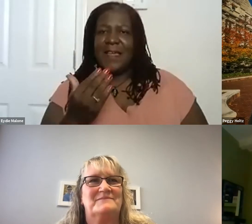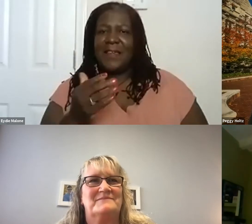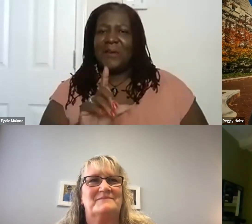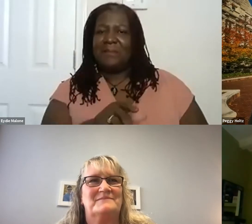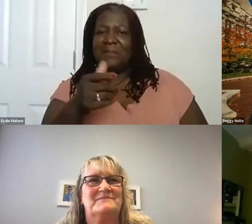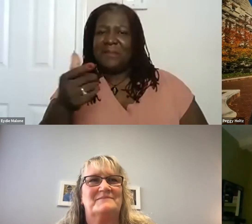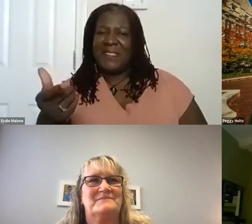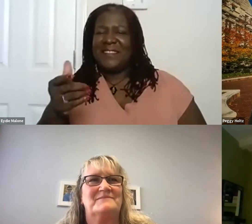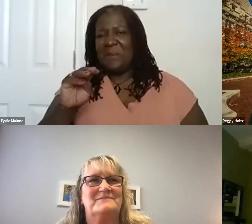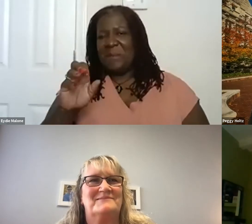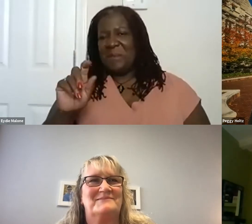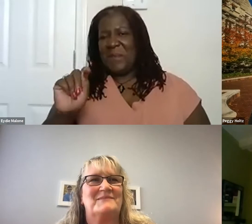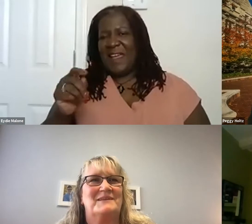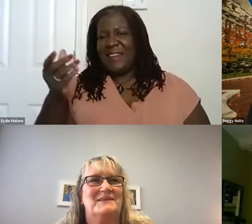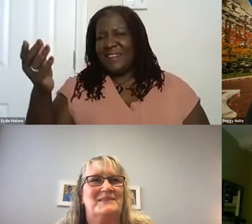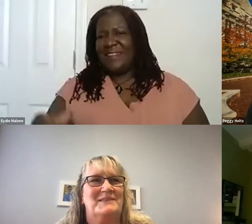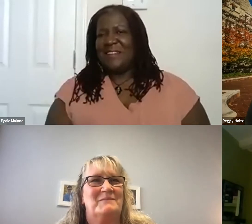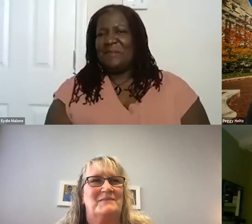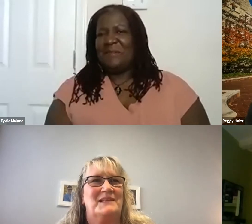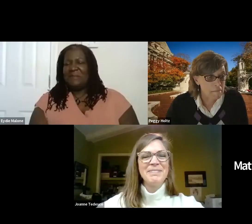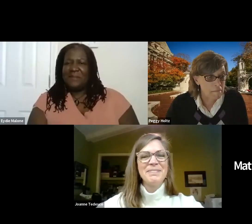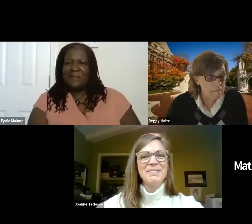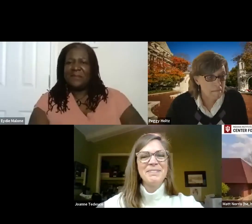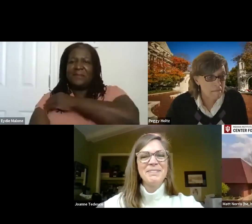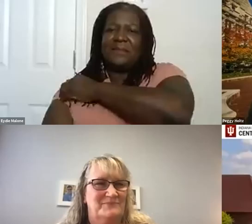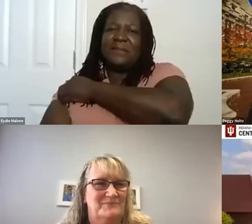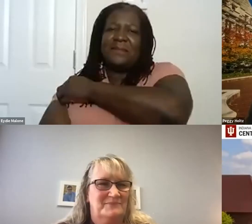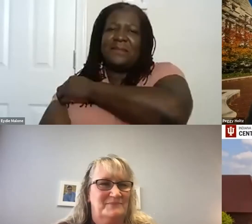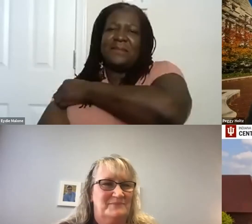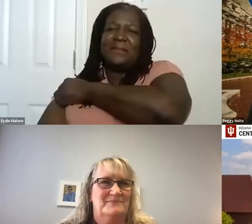turn it back to you. LISA KUTSCHERA: Thank you.